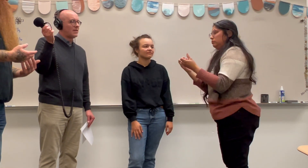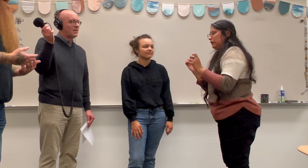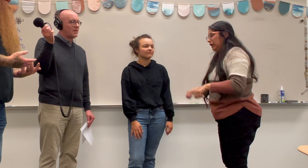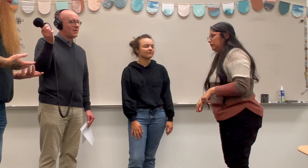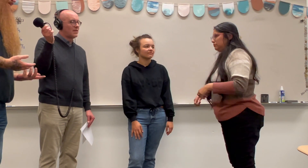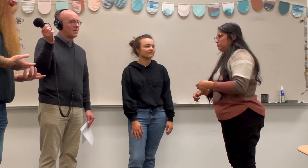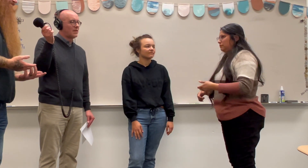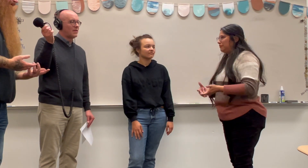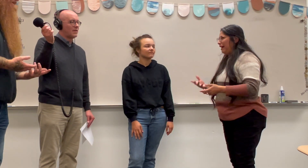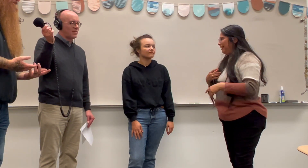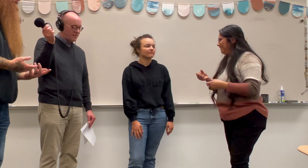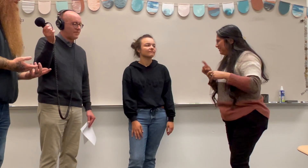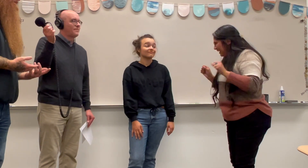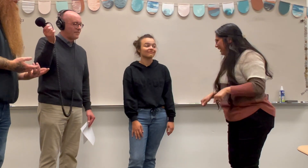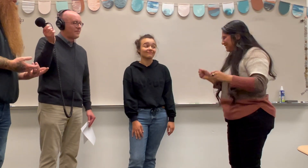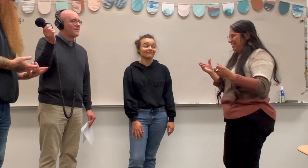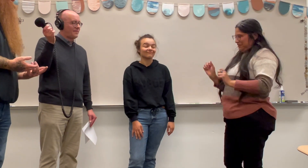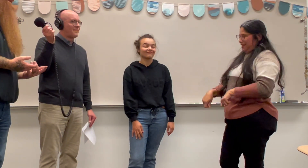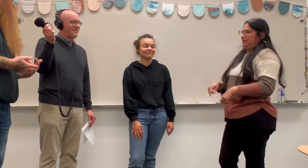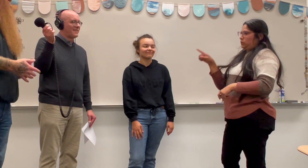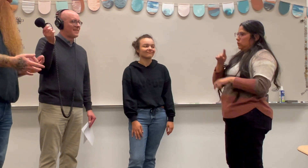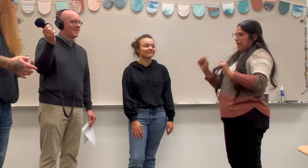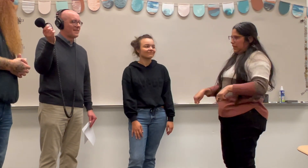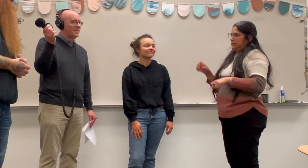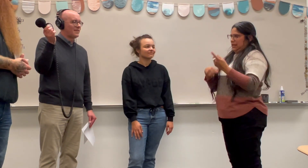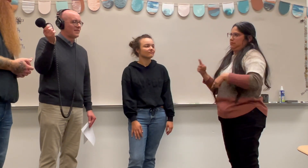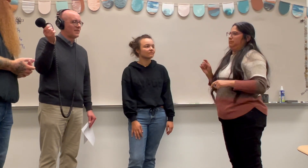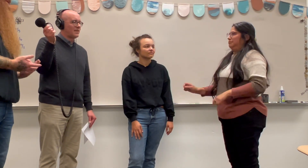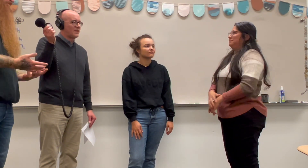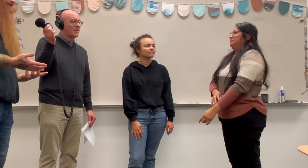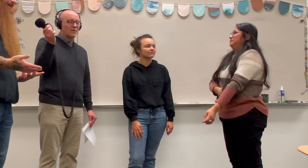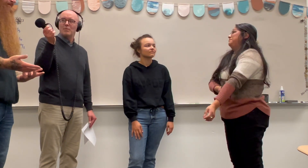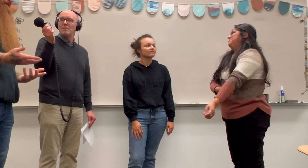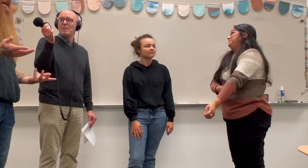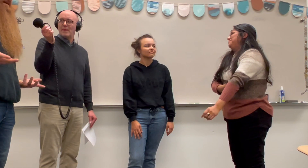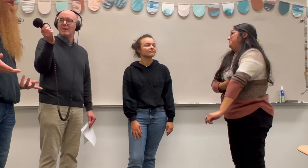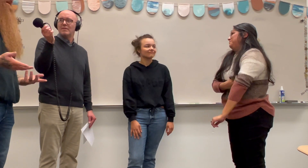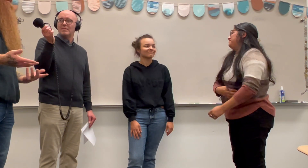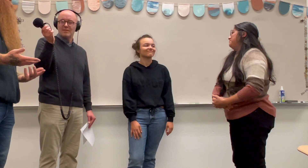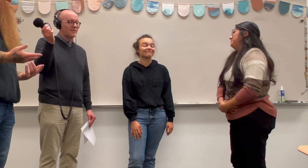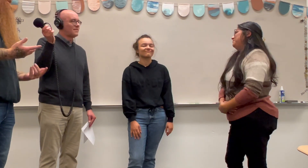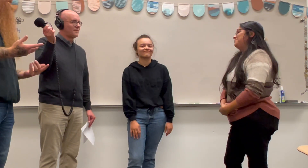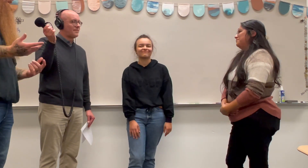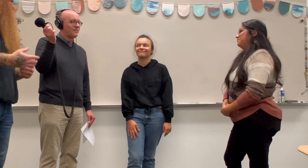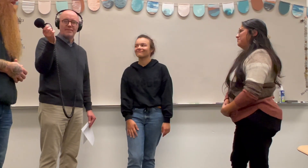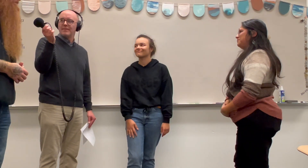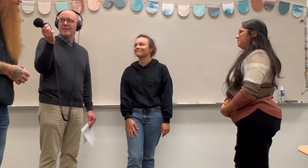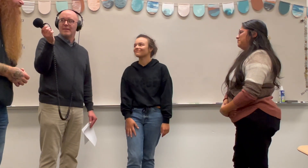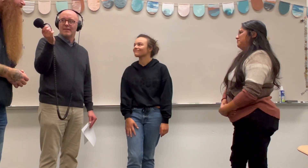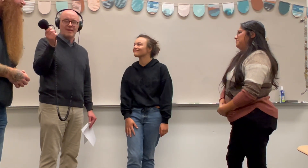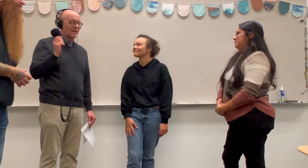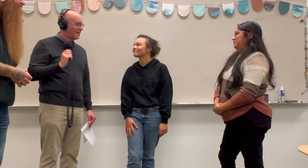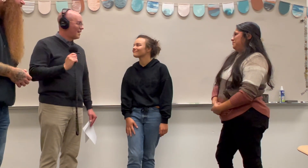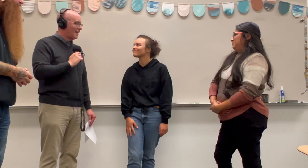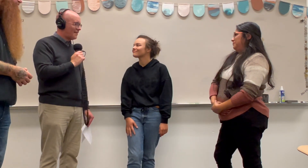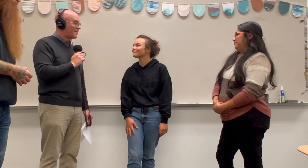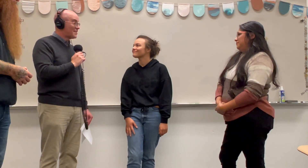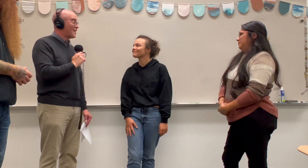and anyone can sign anyone can and those who are here they can sign it just takes the time that's